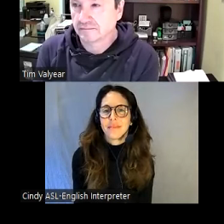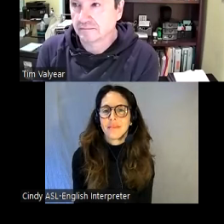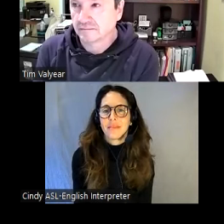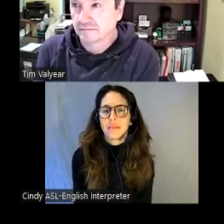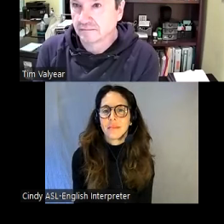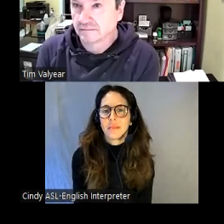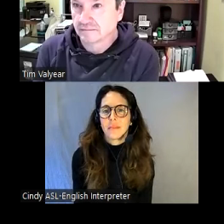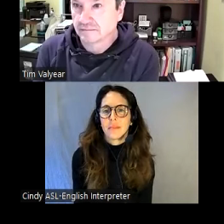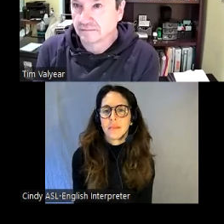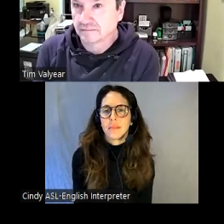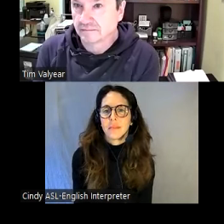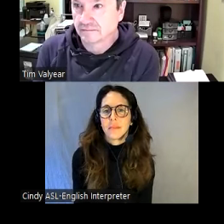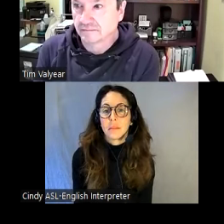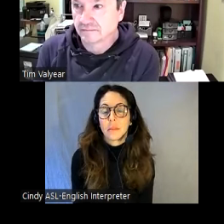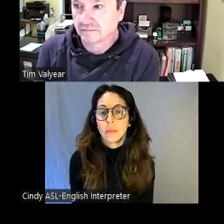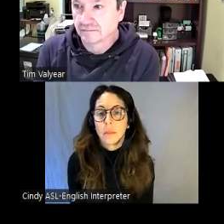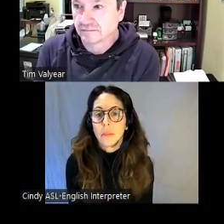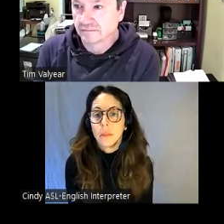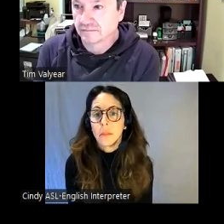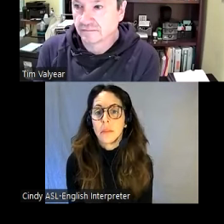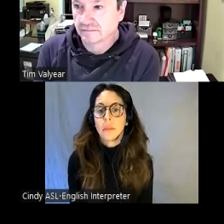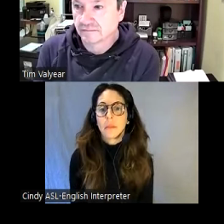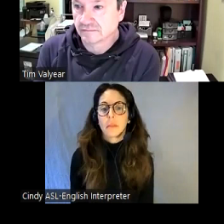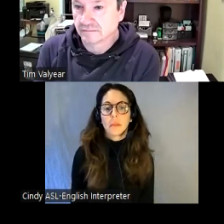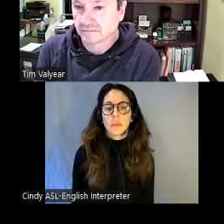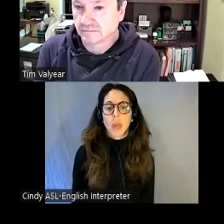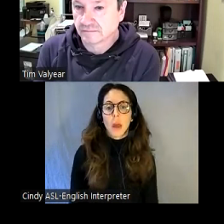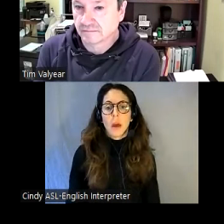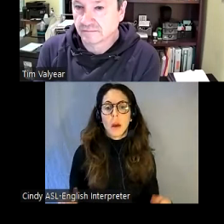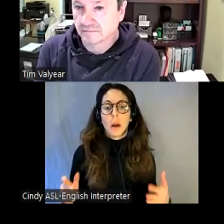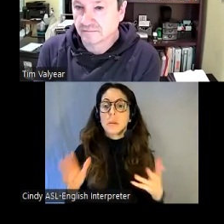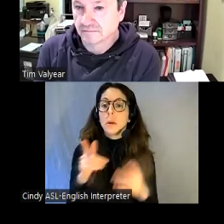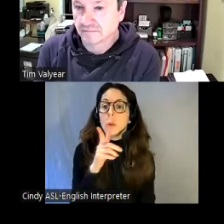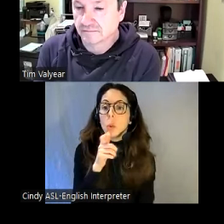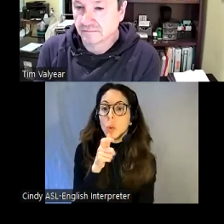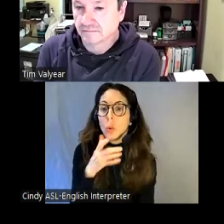» SPEAKER: I would request for ASL to start as well.